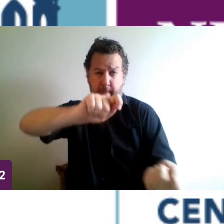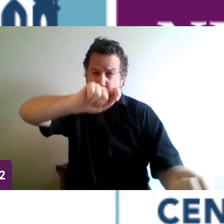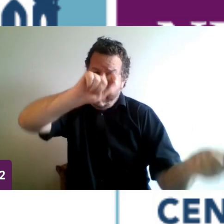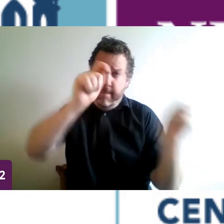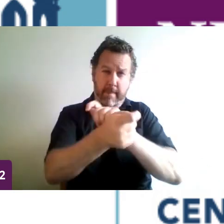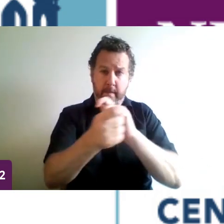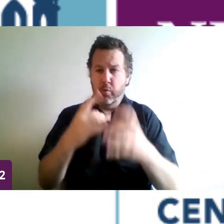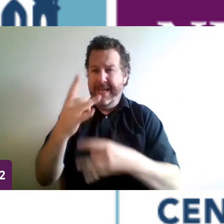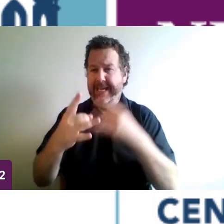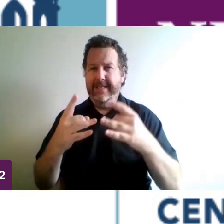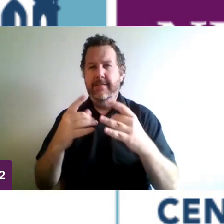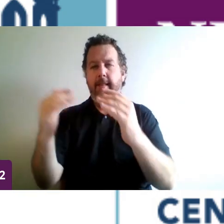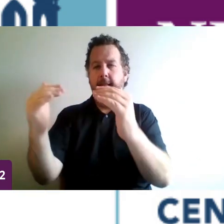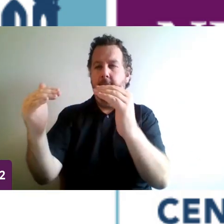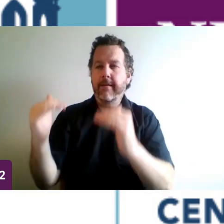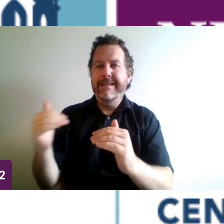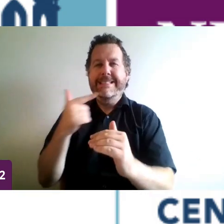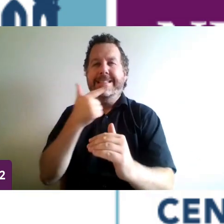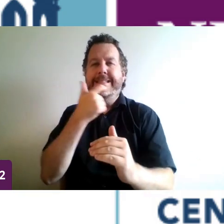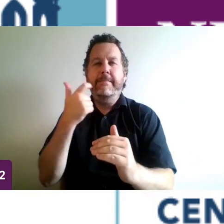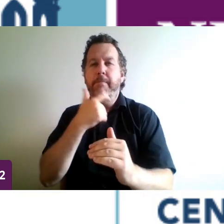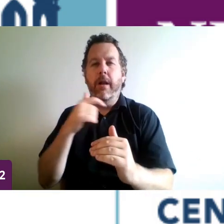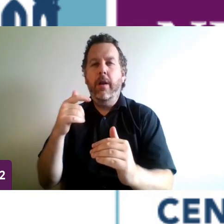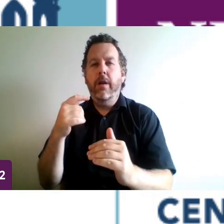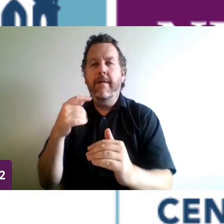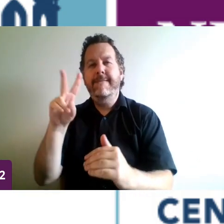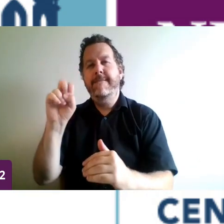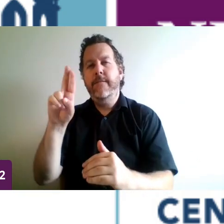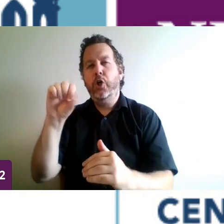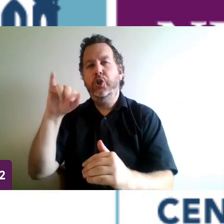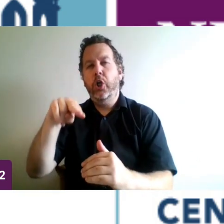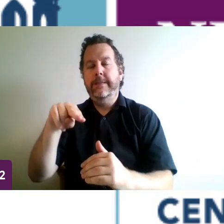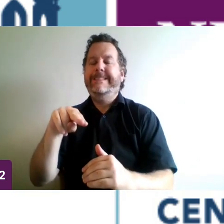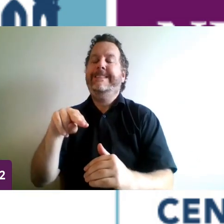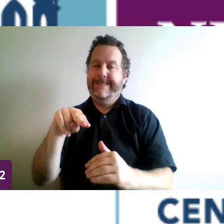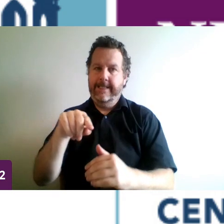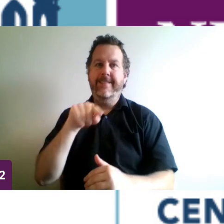making things accessible, that is a legal grey area that people are not willing to venture